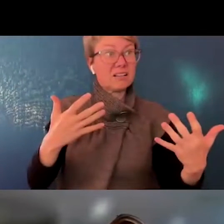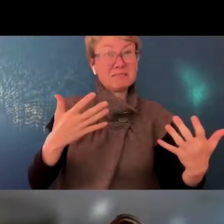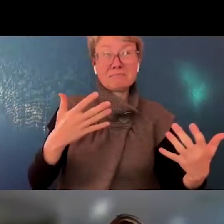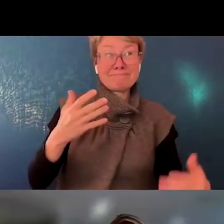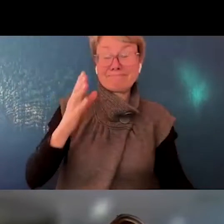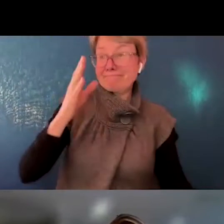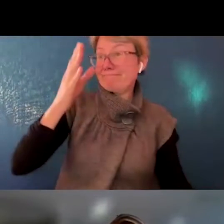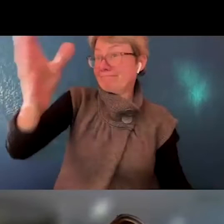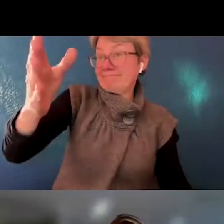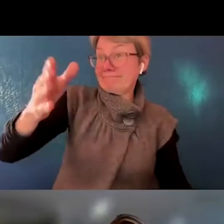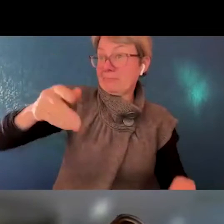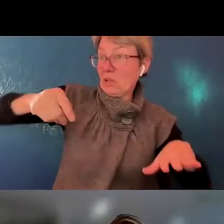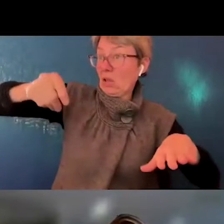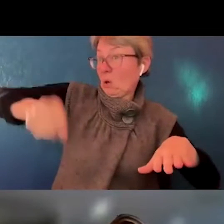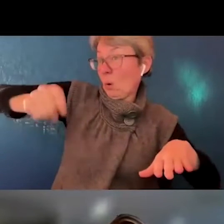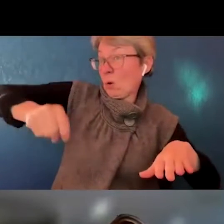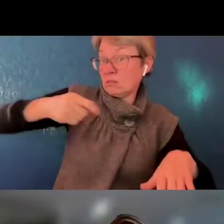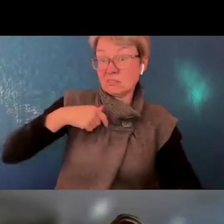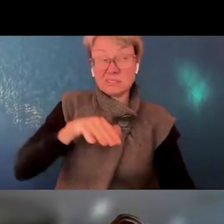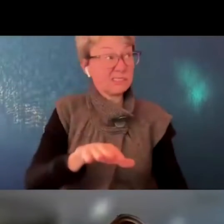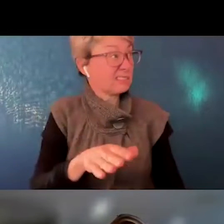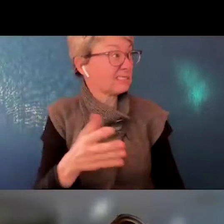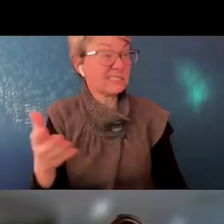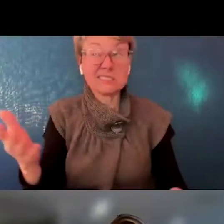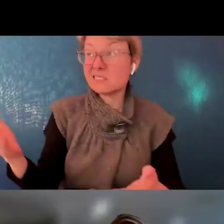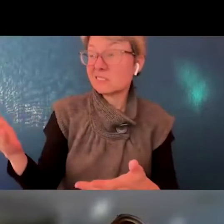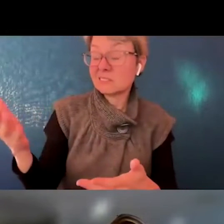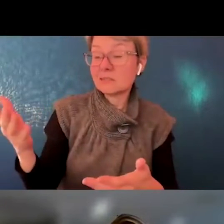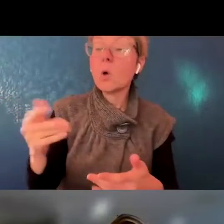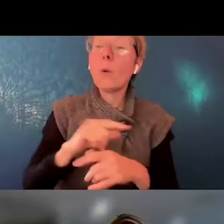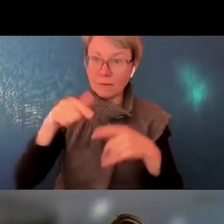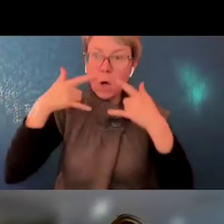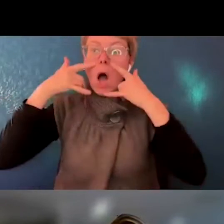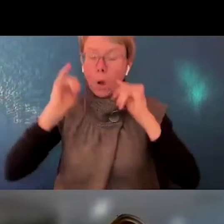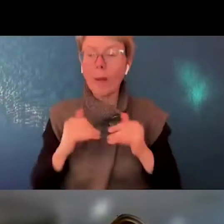a court building so they'll come in so we have lawyers on duty to give that immediate help with